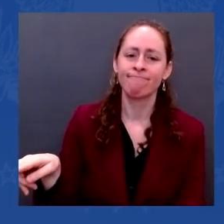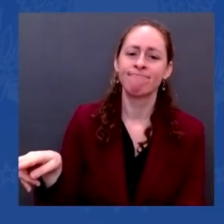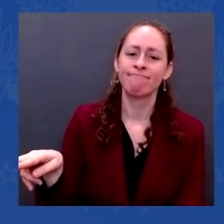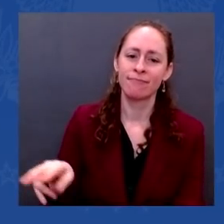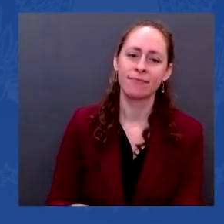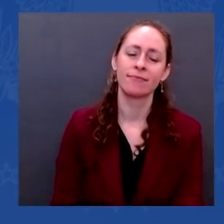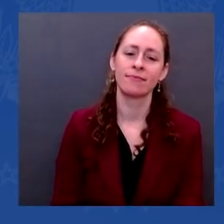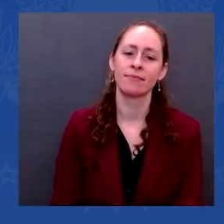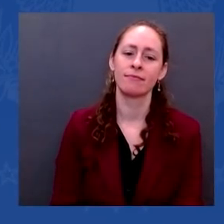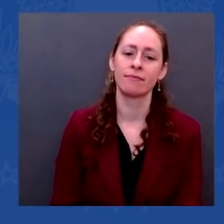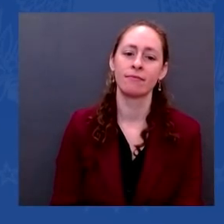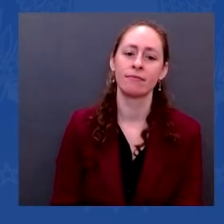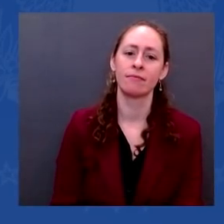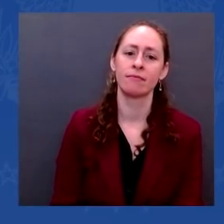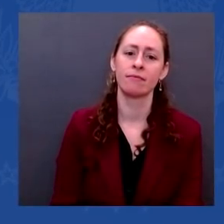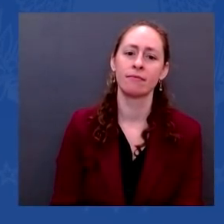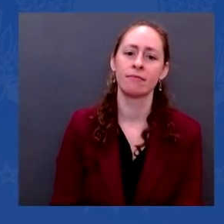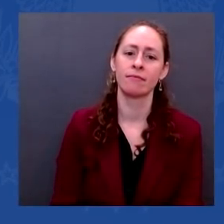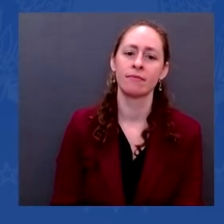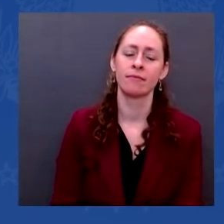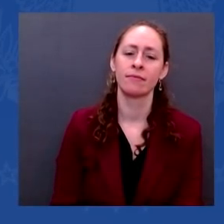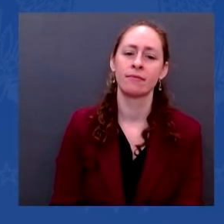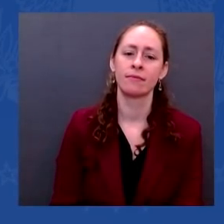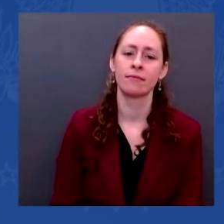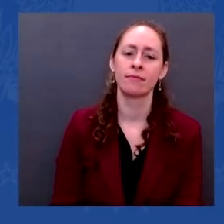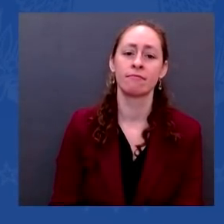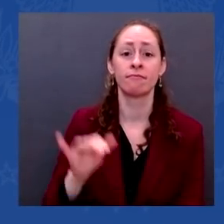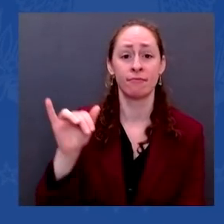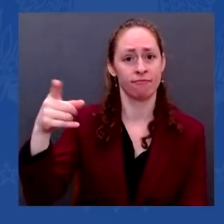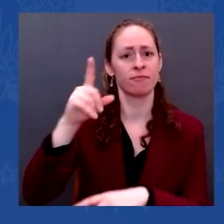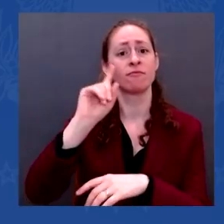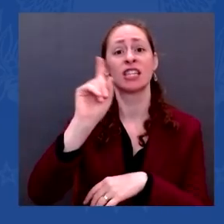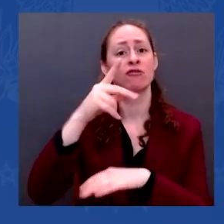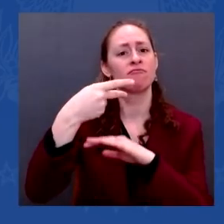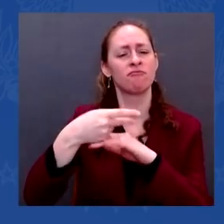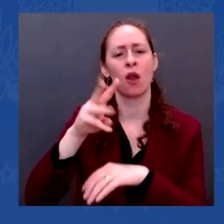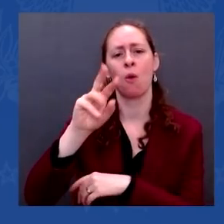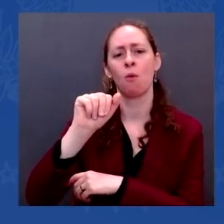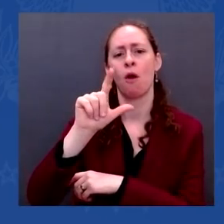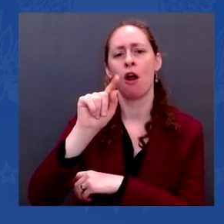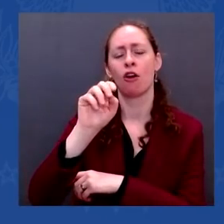And -- and then he looked at me and he said, "And, Dad…" and his brother Hunter was his closest friend.